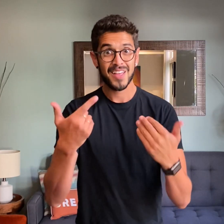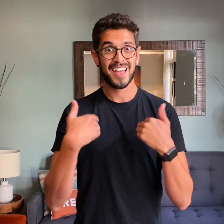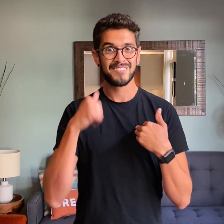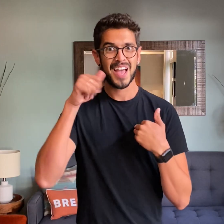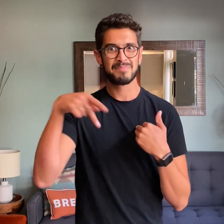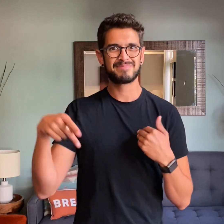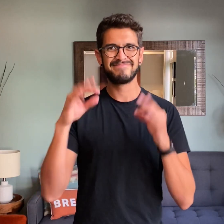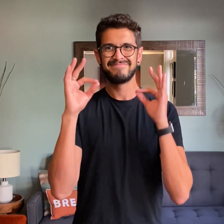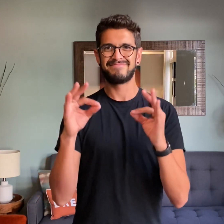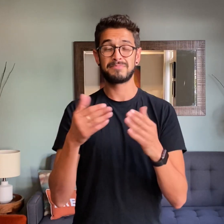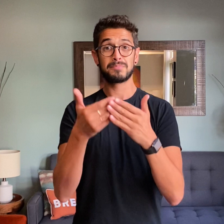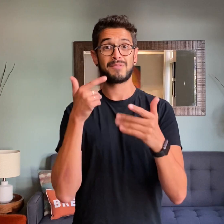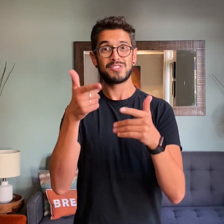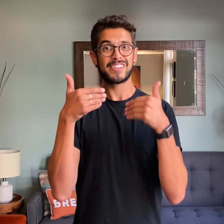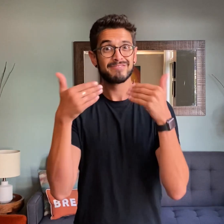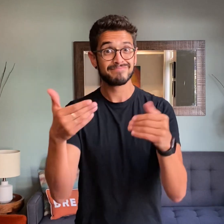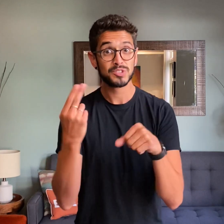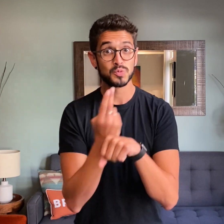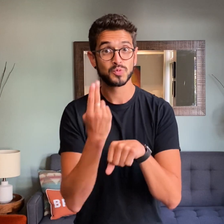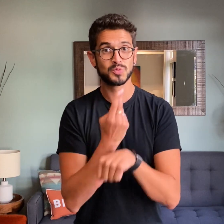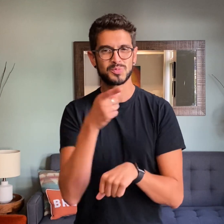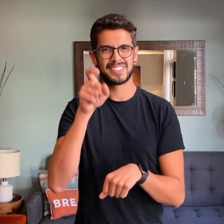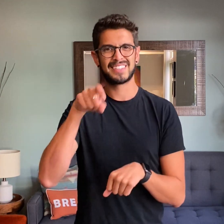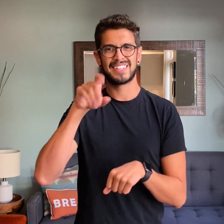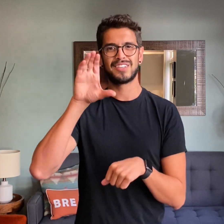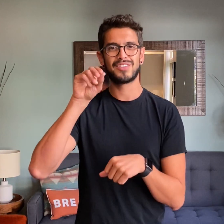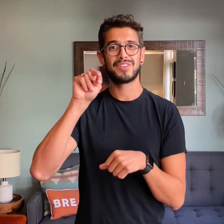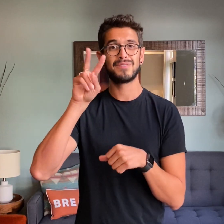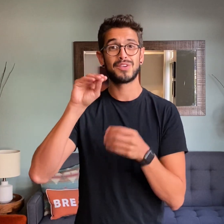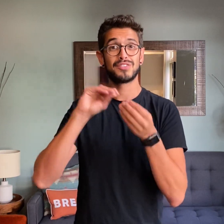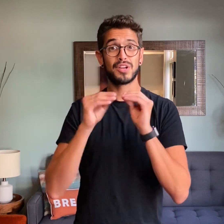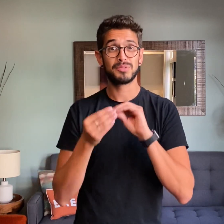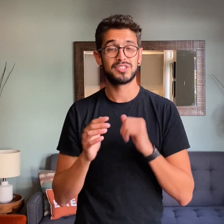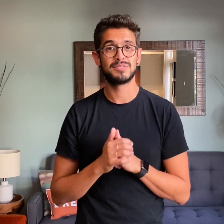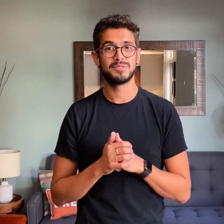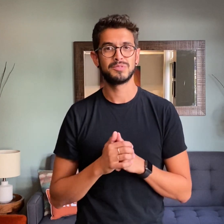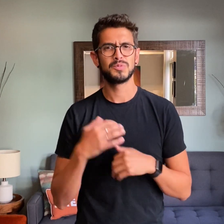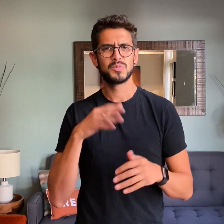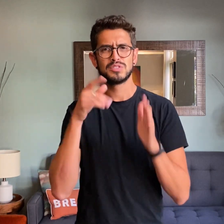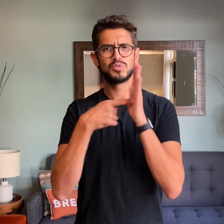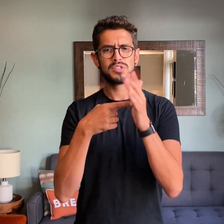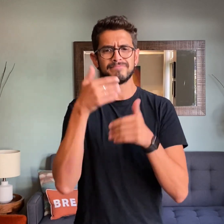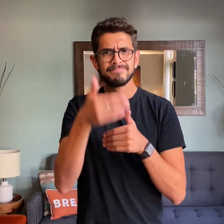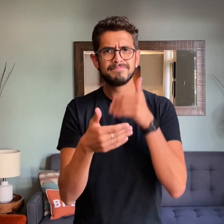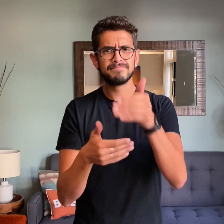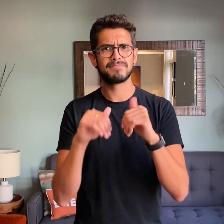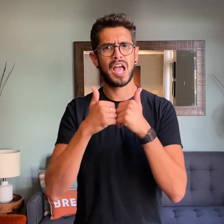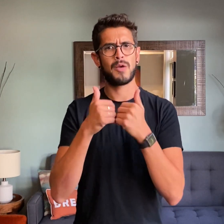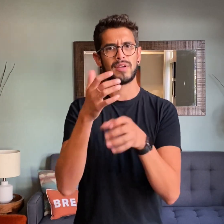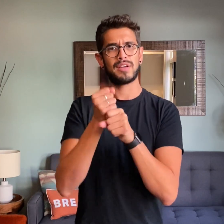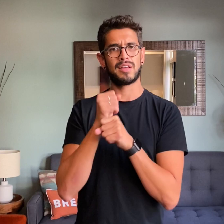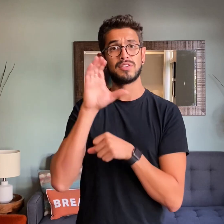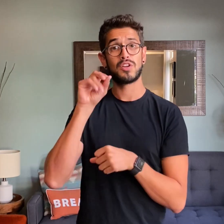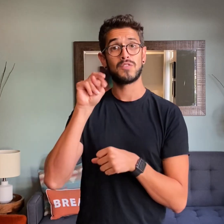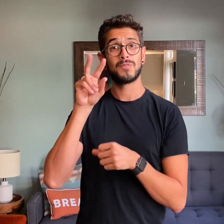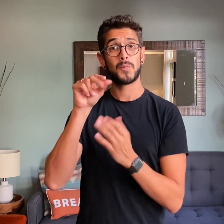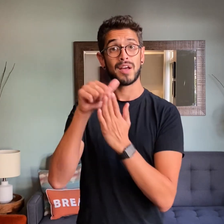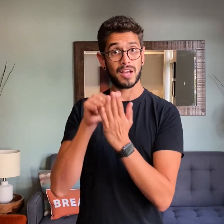Now you have the app - great! But before you can use our apps, you will need a Convo Number. Let me show you how to get a Convo account.